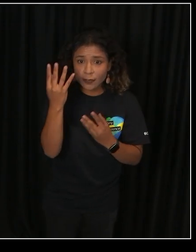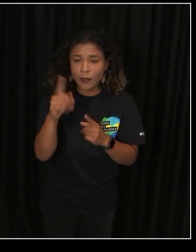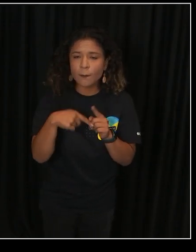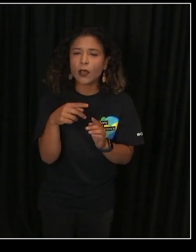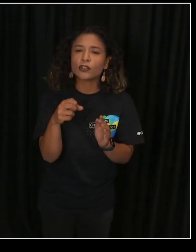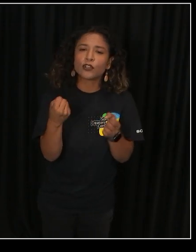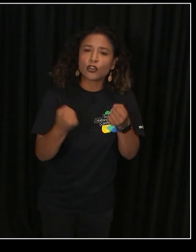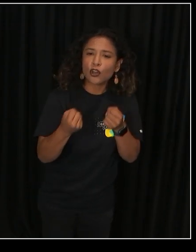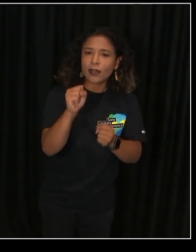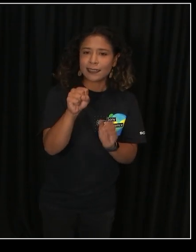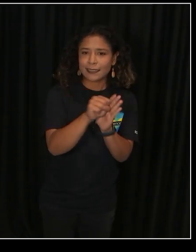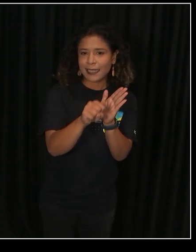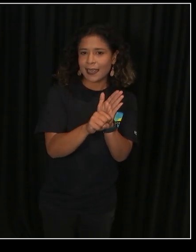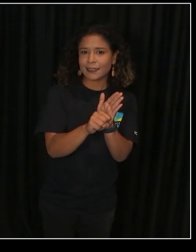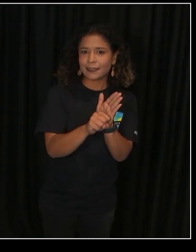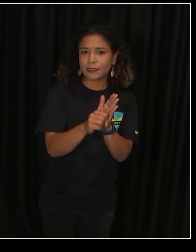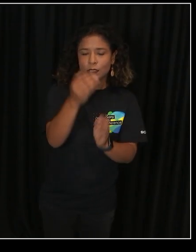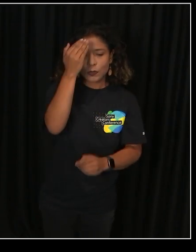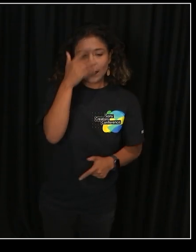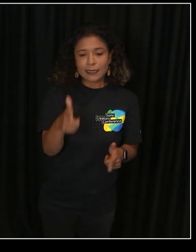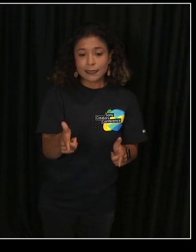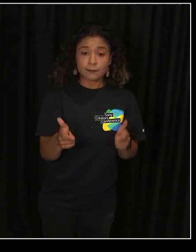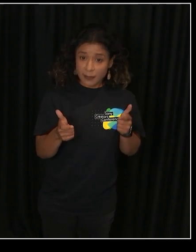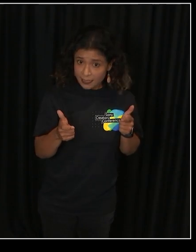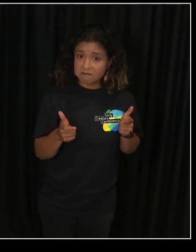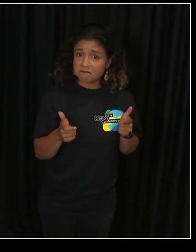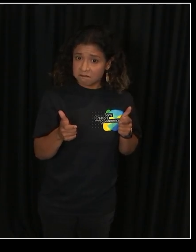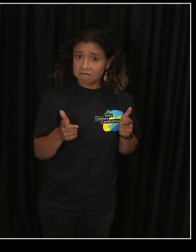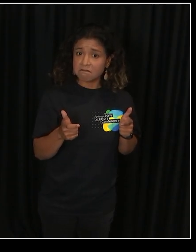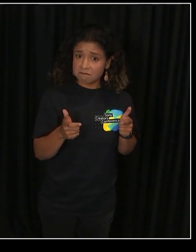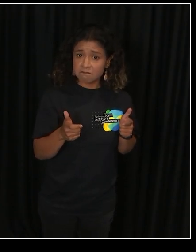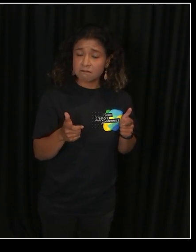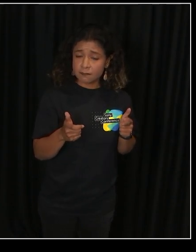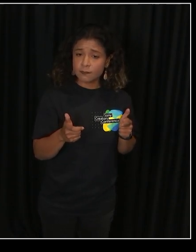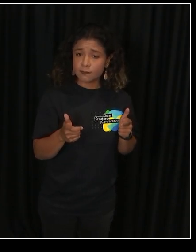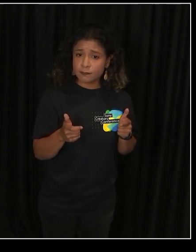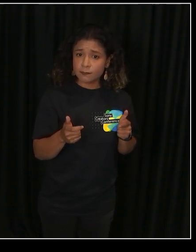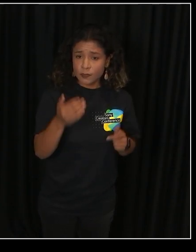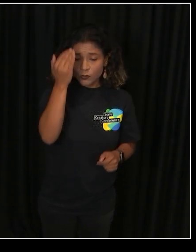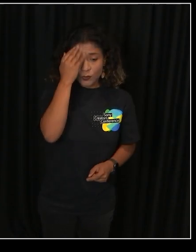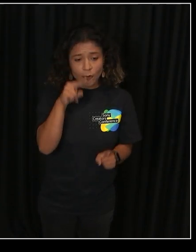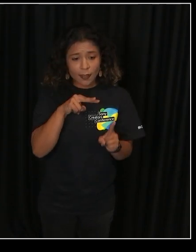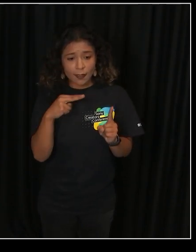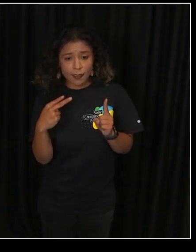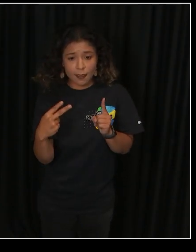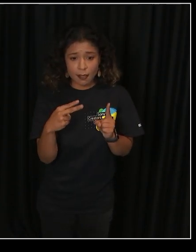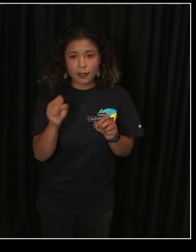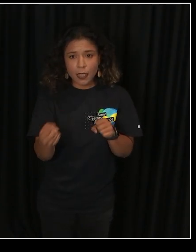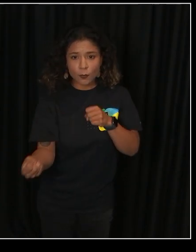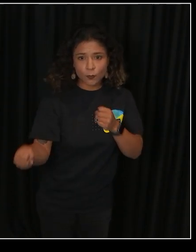so it knew its speed, its angles of rotation and